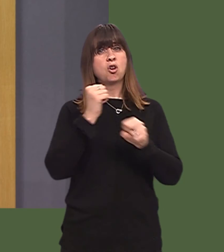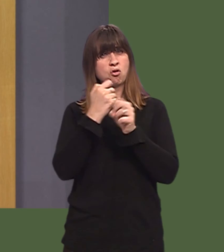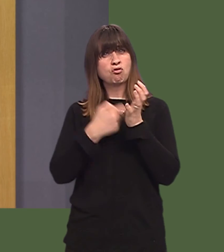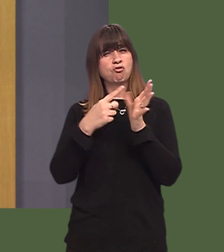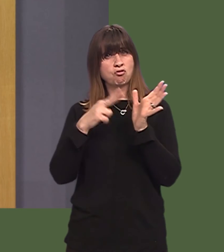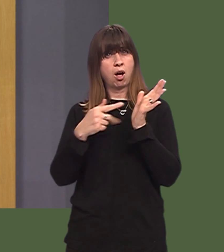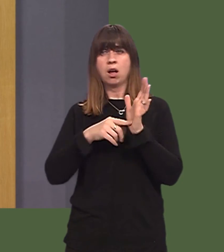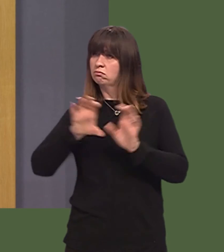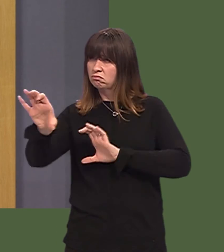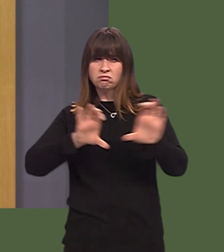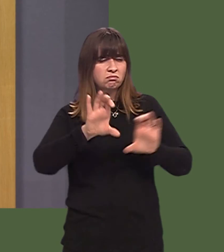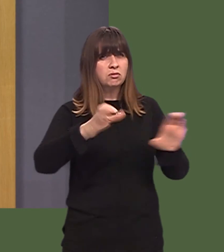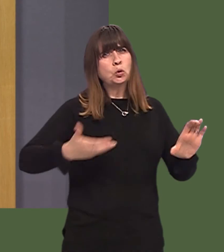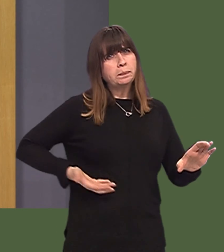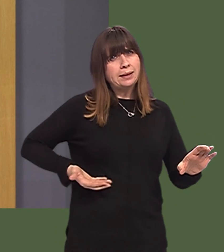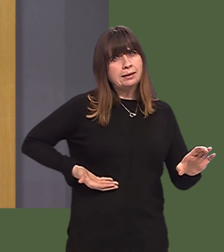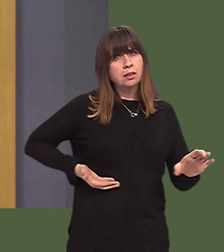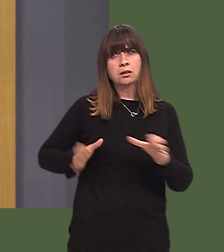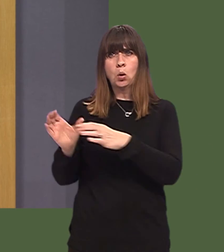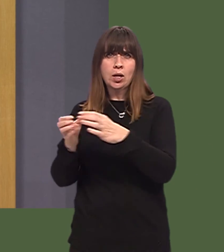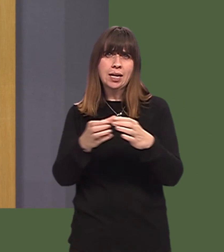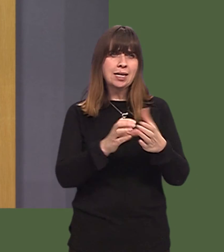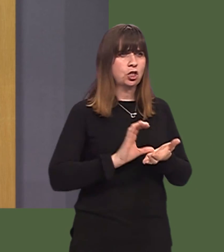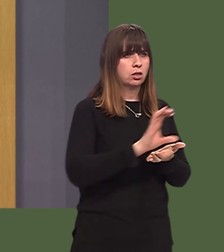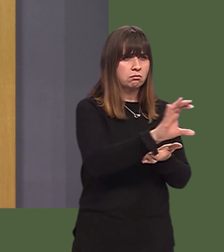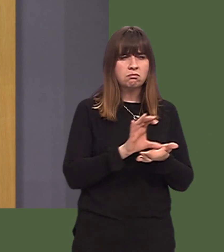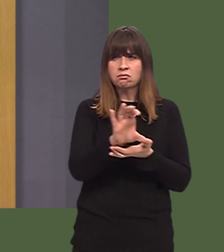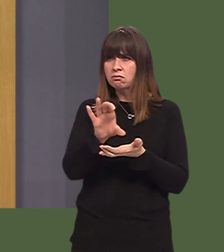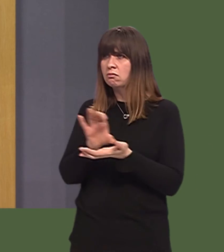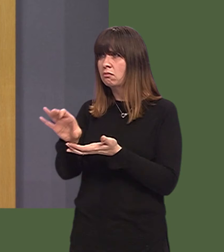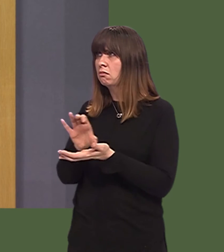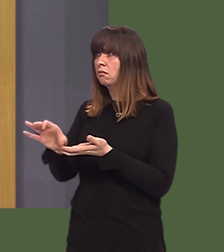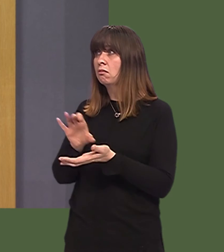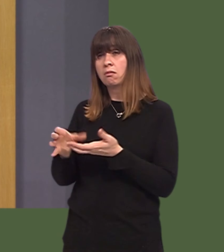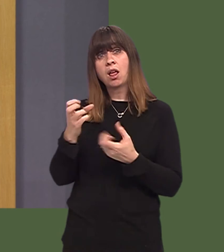to our businesses and our organisations, one hopes that there are sufficient checks and